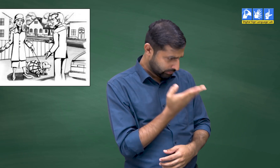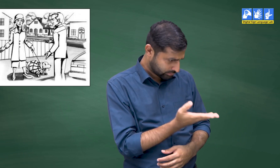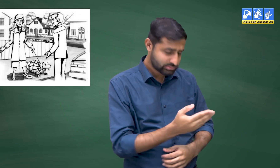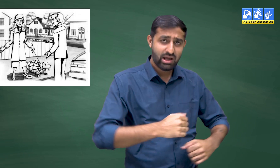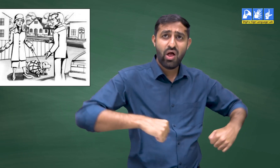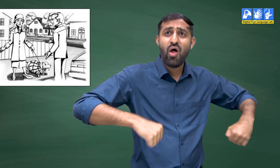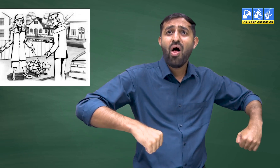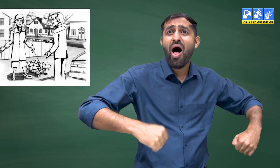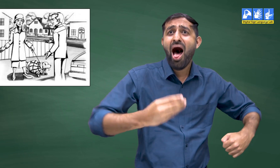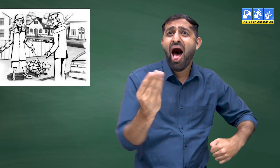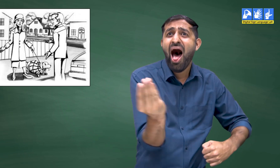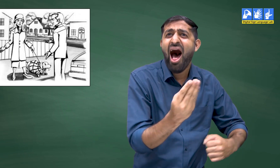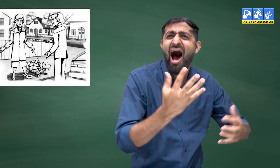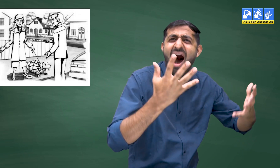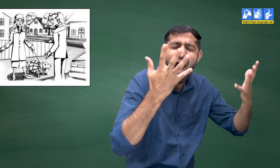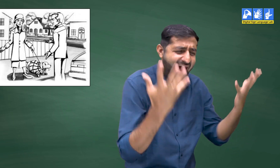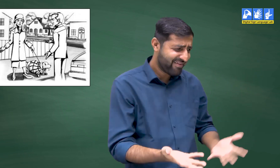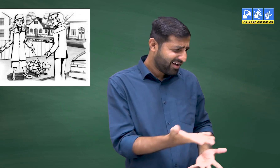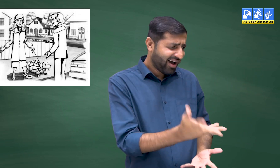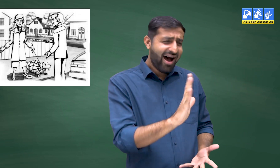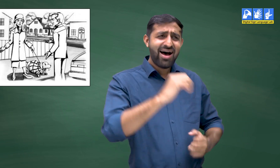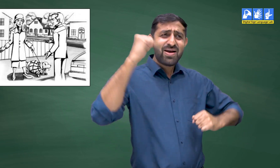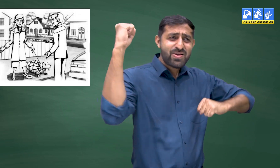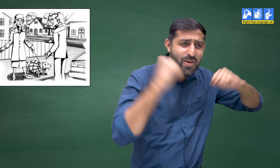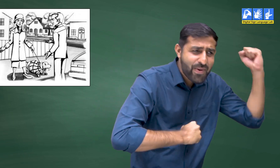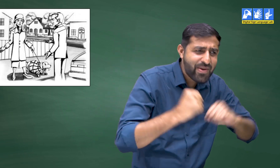and was shocked to see Tricki, who had put on so much weight.